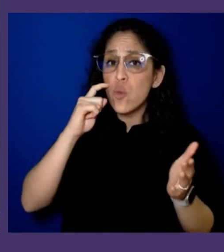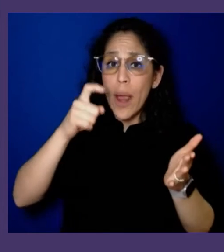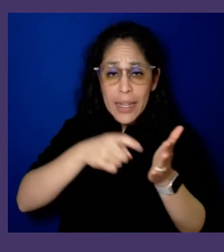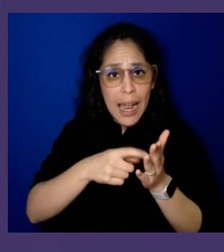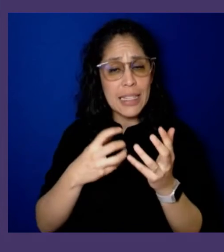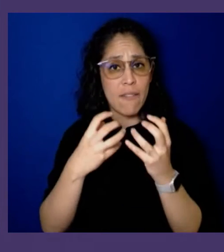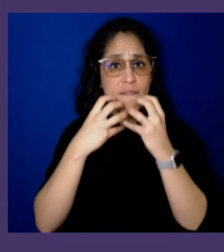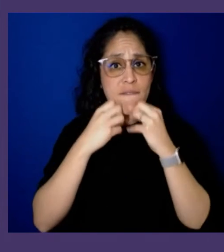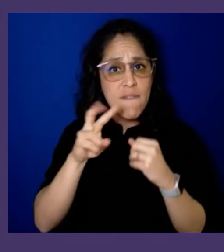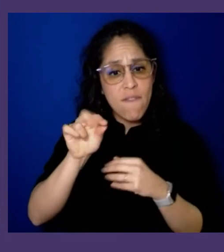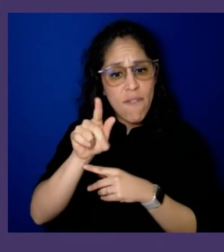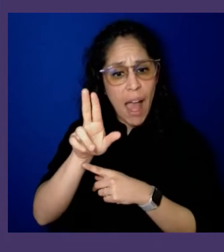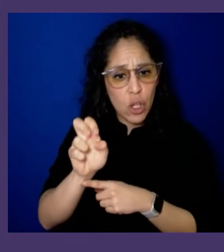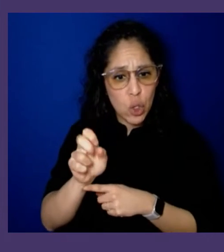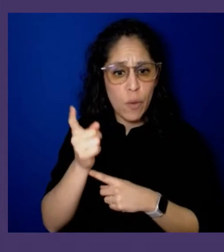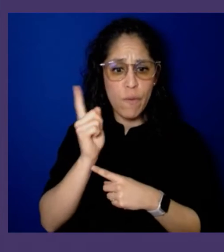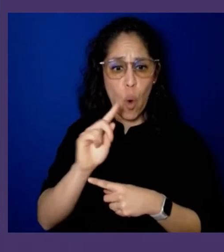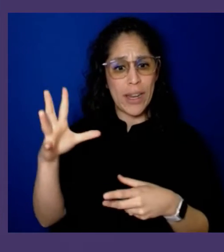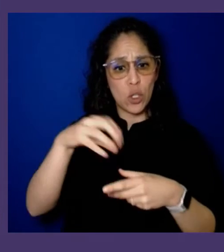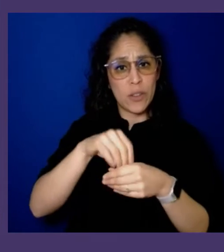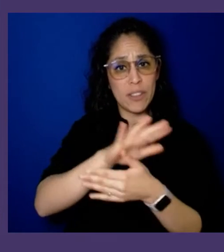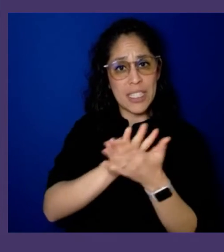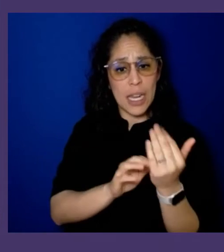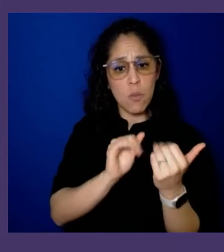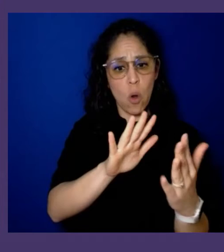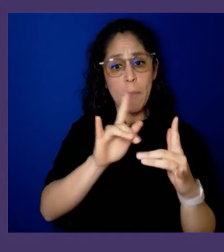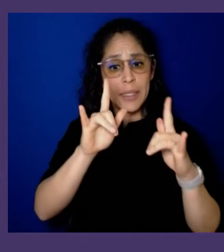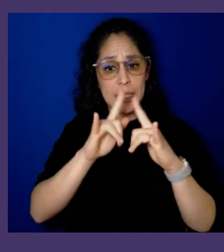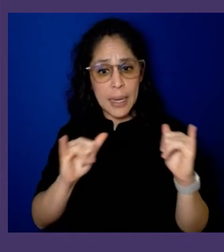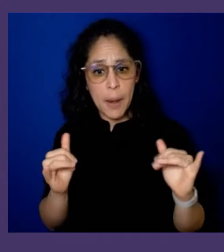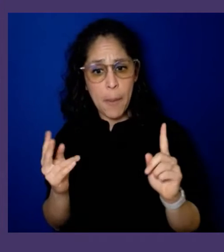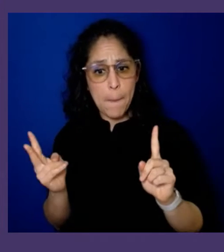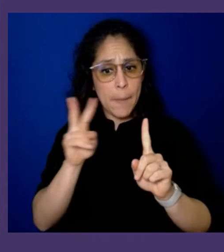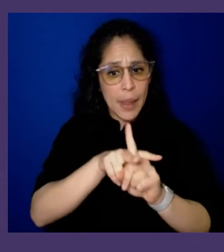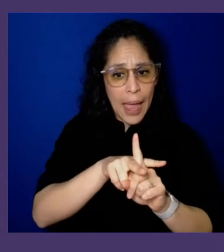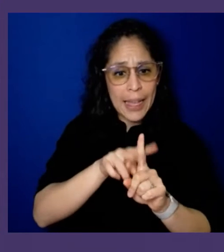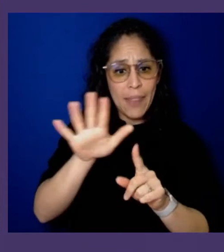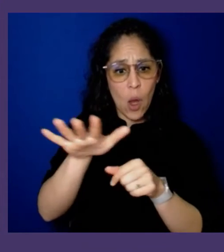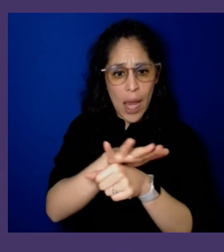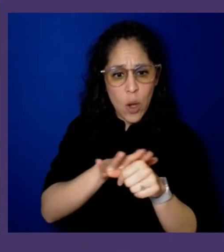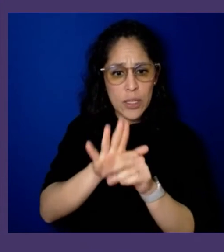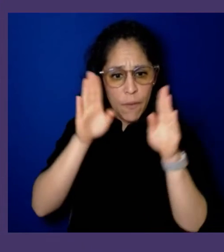their areas of focus in ways that are familiar to them. One of the primary resources that we have here at